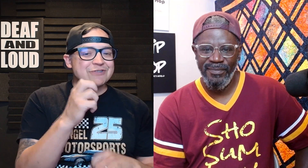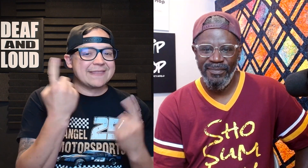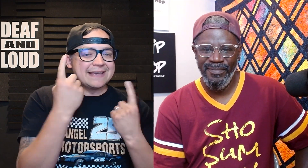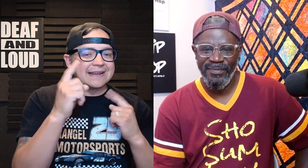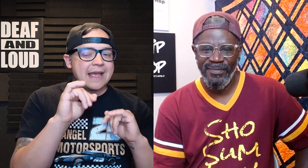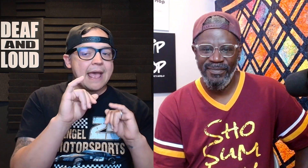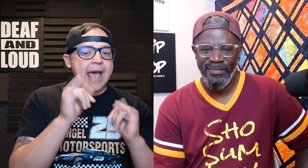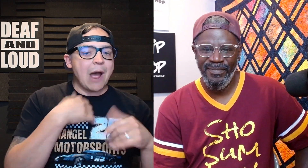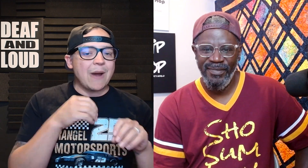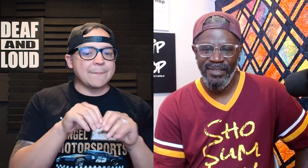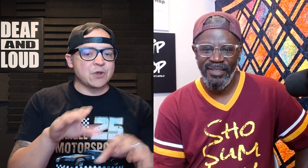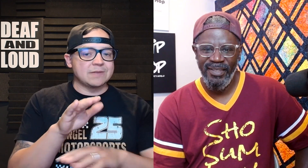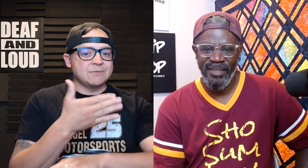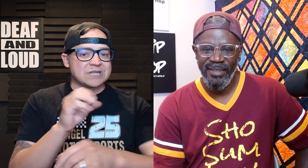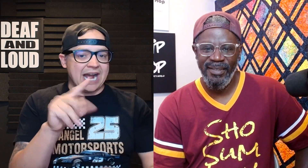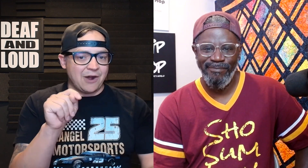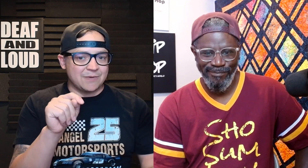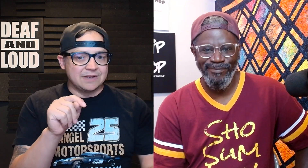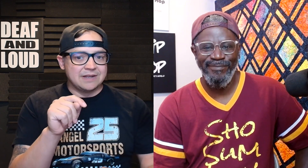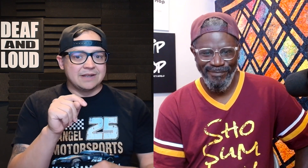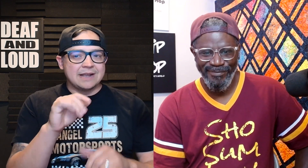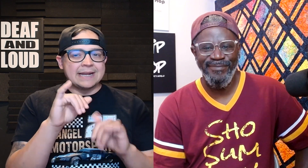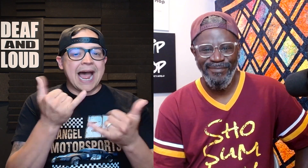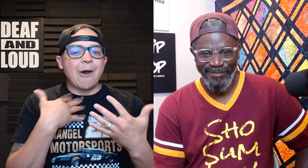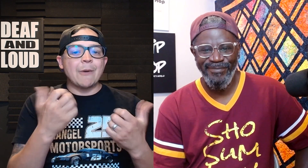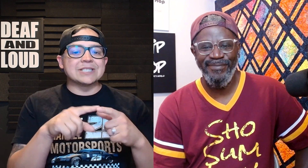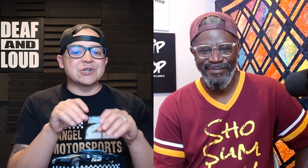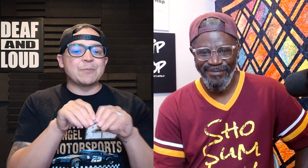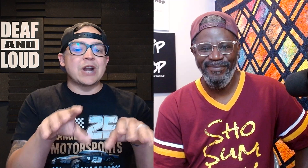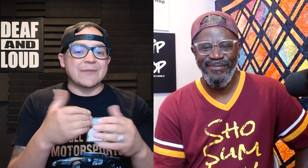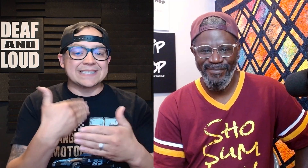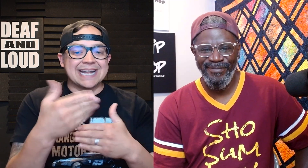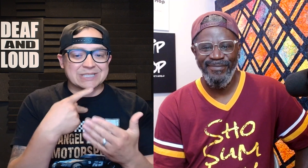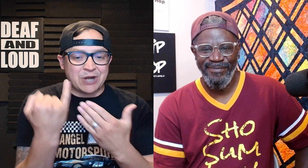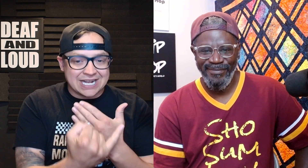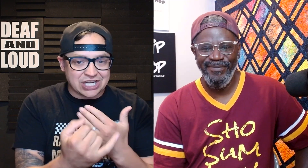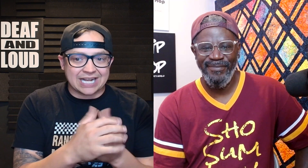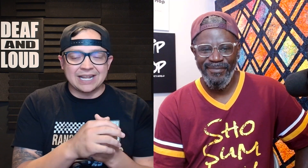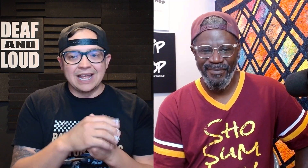rethink how I put music out and how I want to put out this next project.